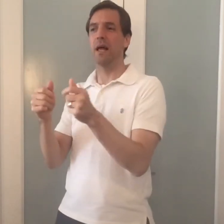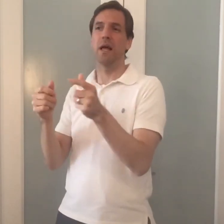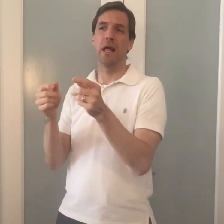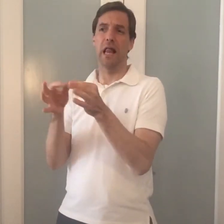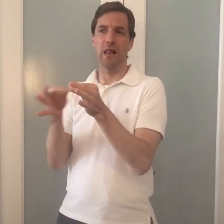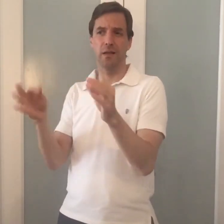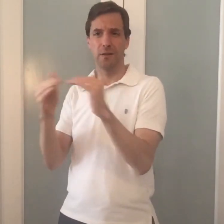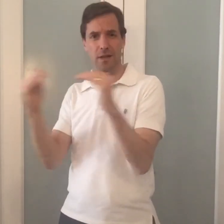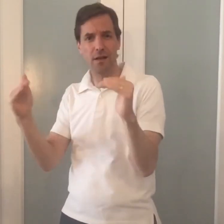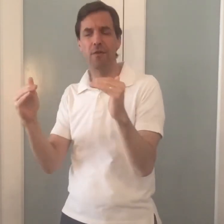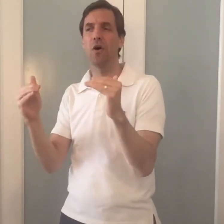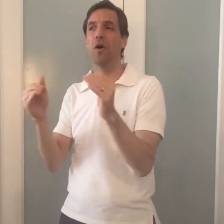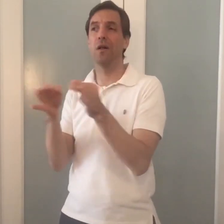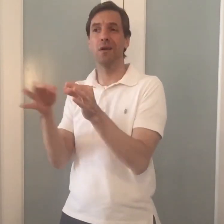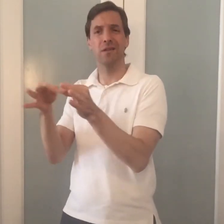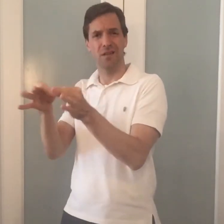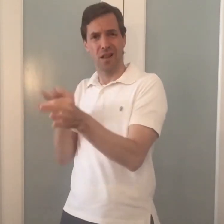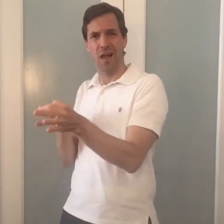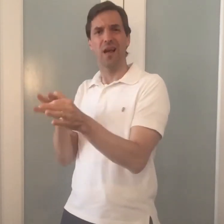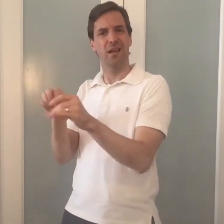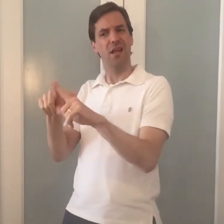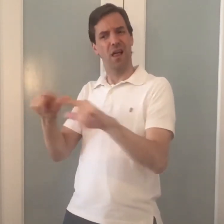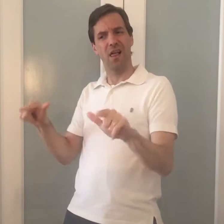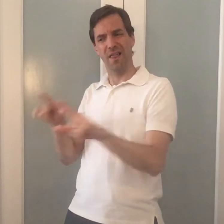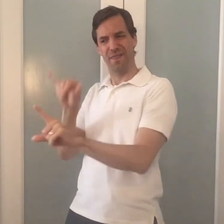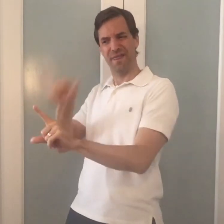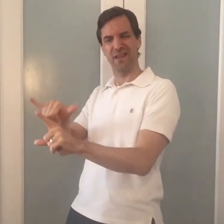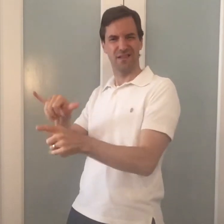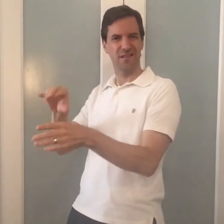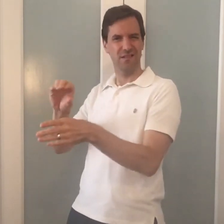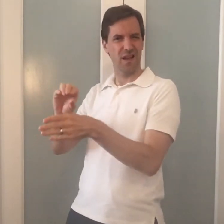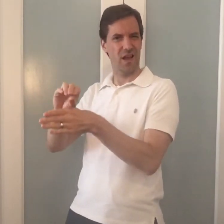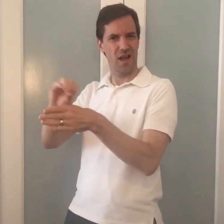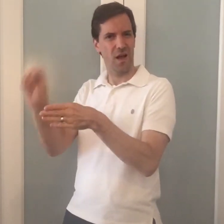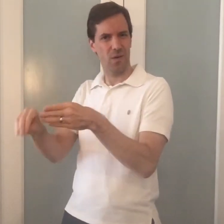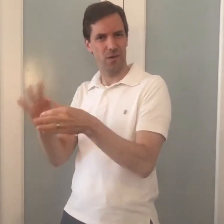or fluency, their language level, and language delay... terms like that.